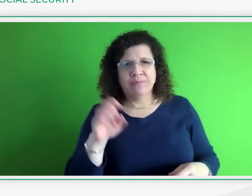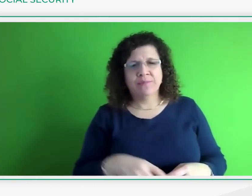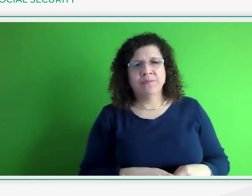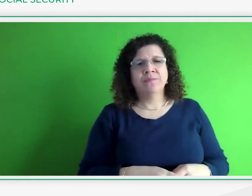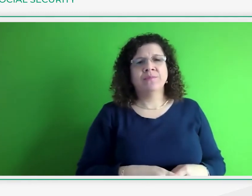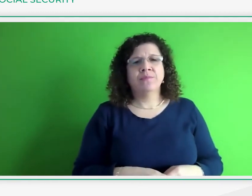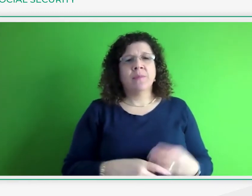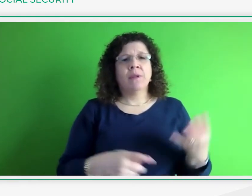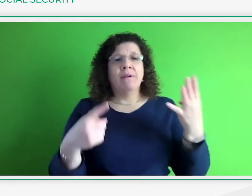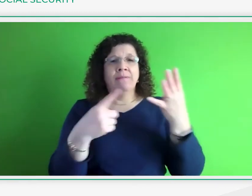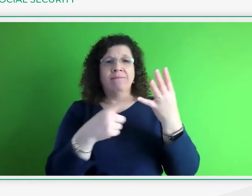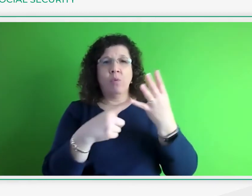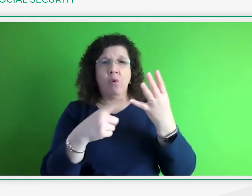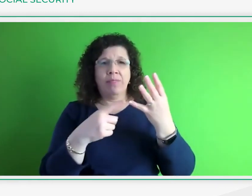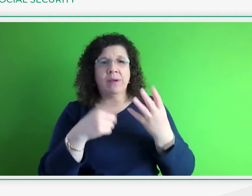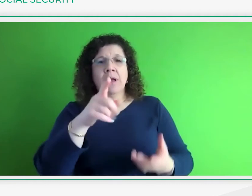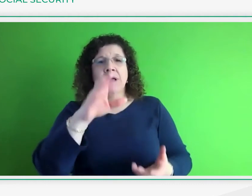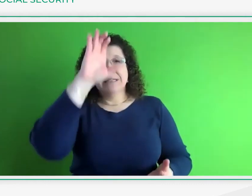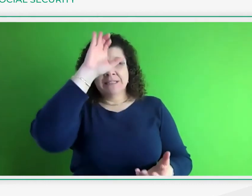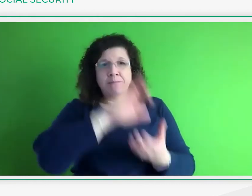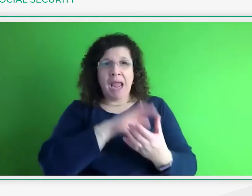And it's person by person, whatever your options and factors are.